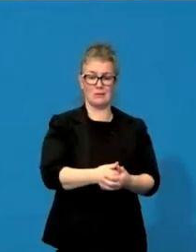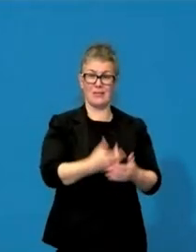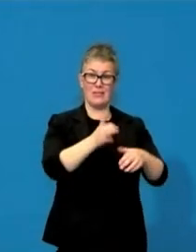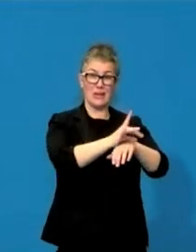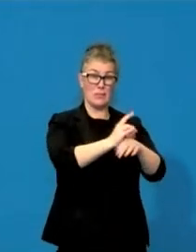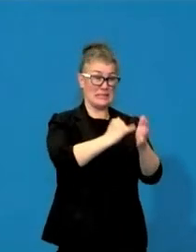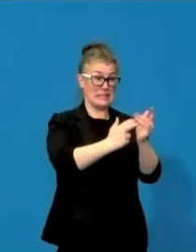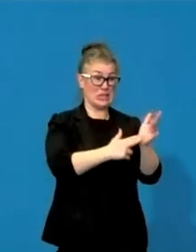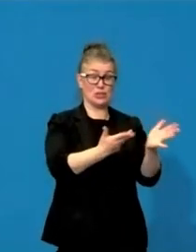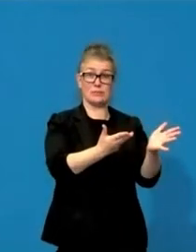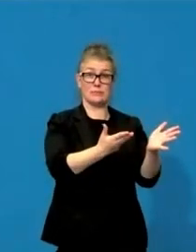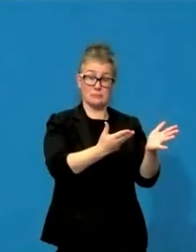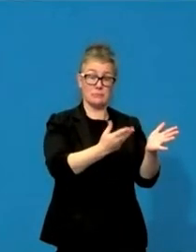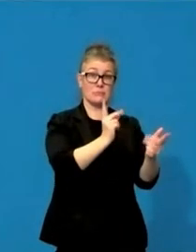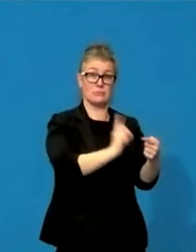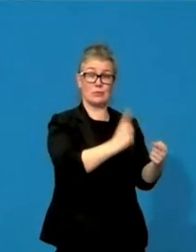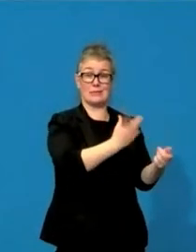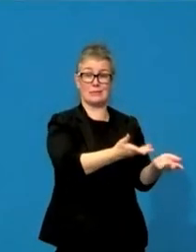How do you feel about that?